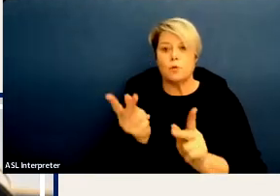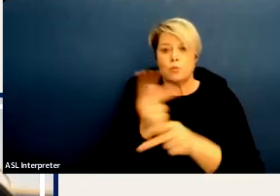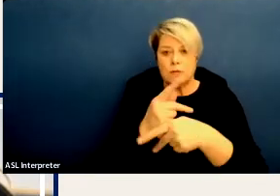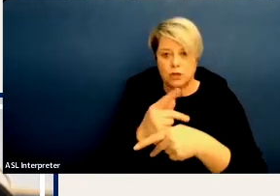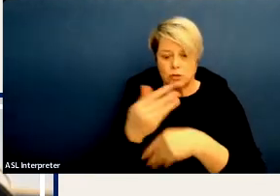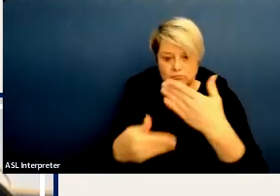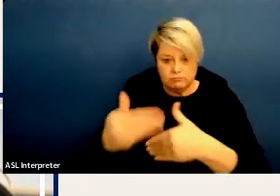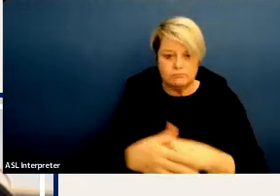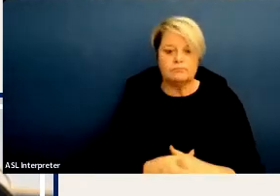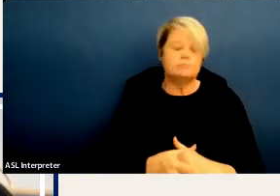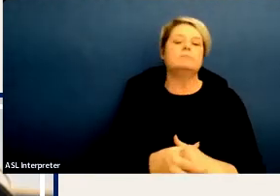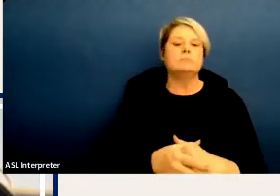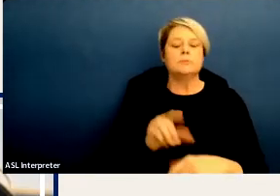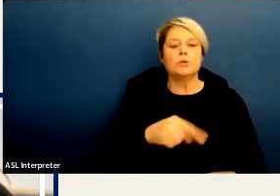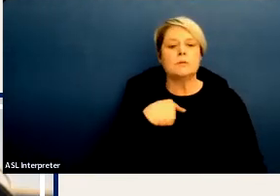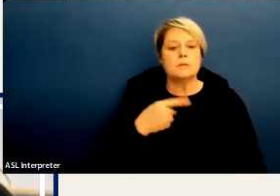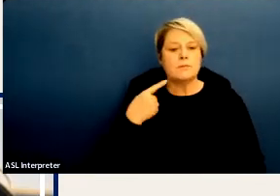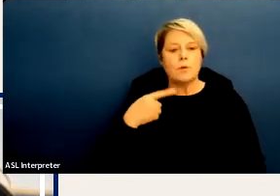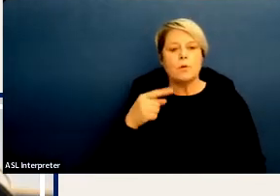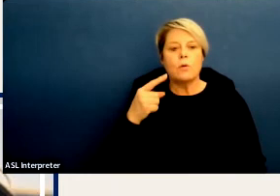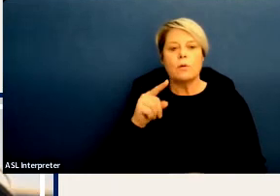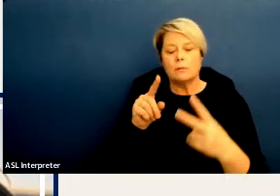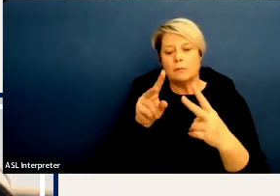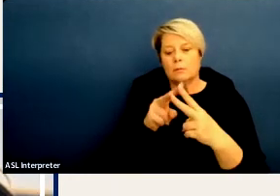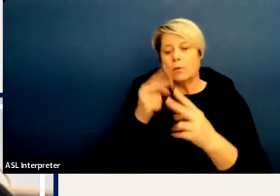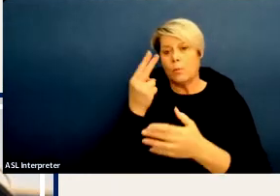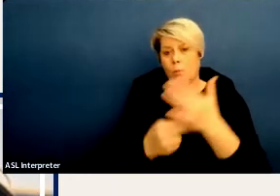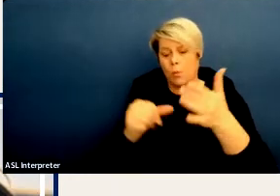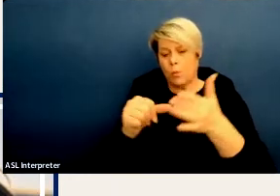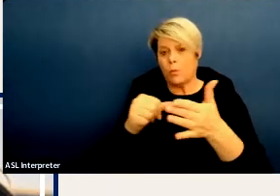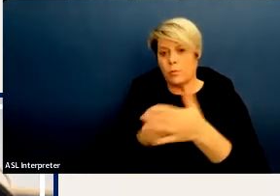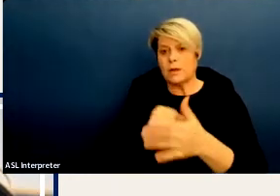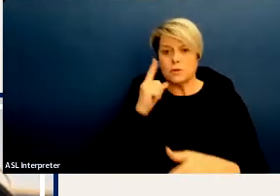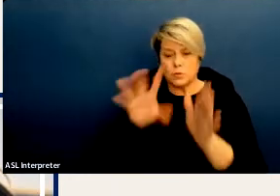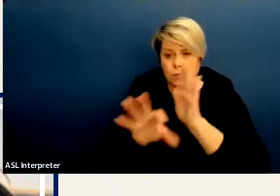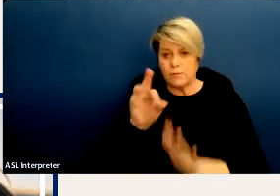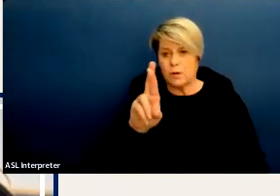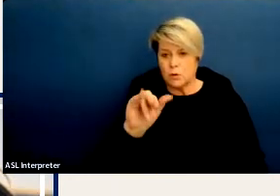there is a bit of overlap in this slide because small